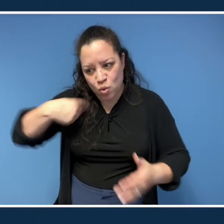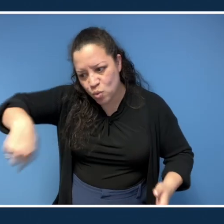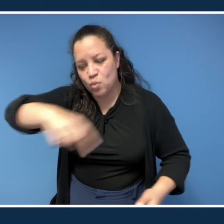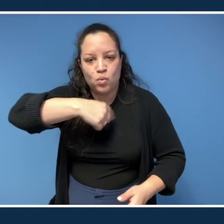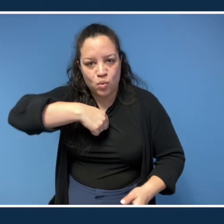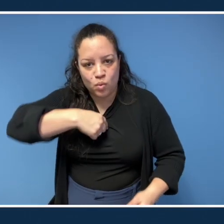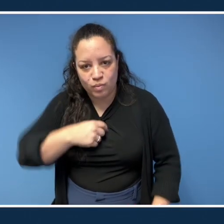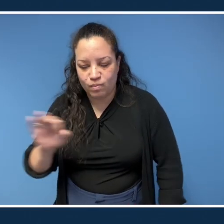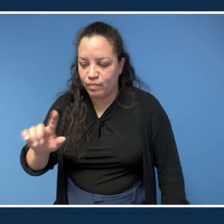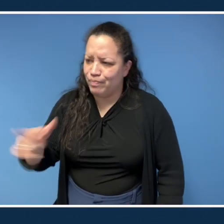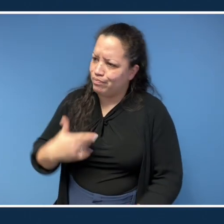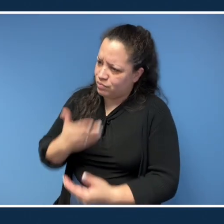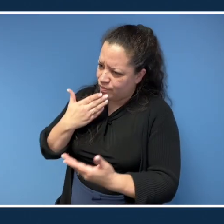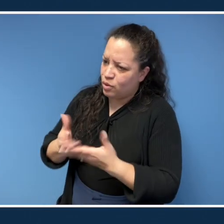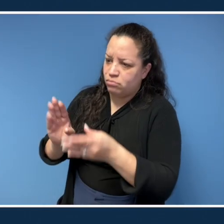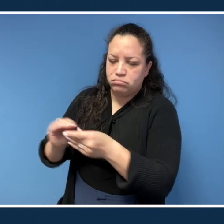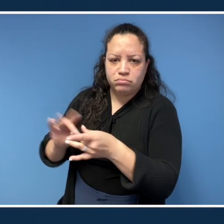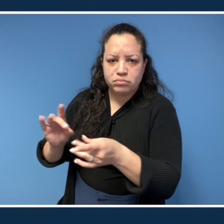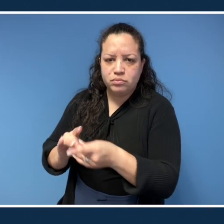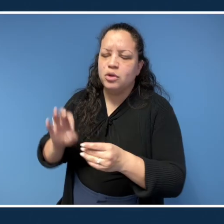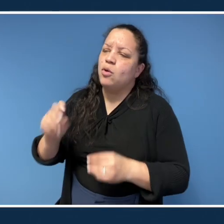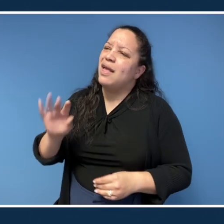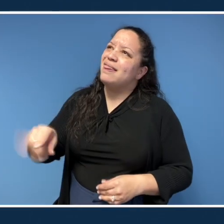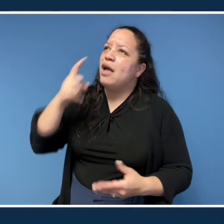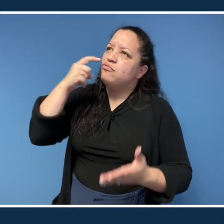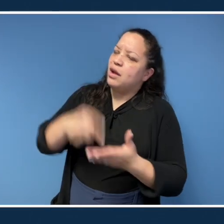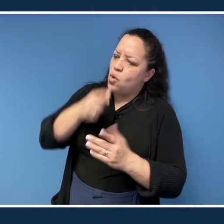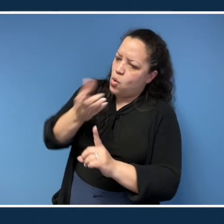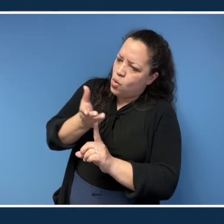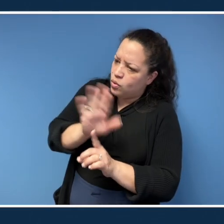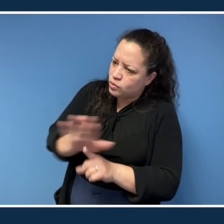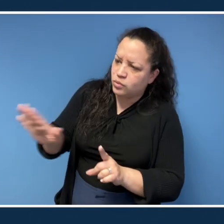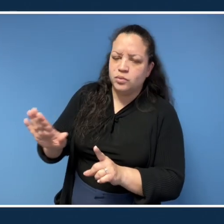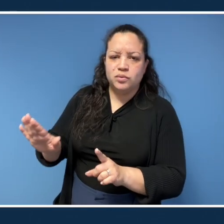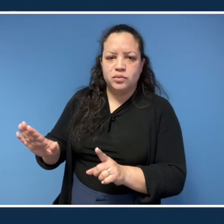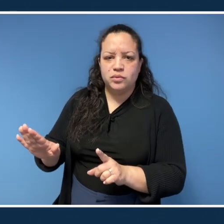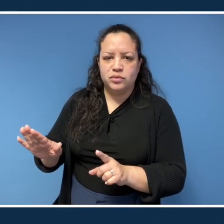Yes, Well said, Shawn. And how does that recognition piece really show up because that obviously is the first step.